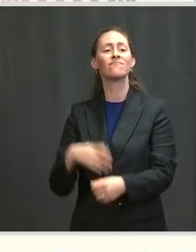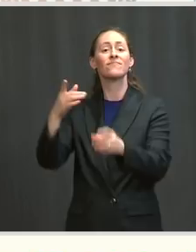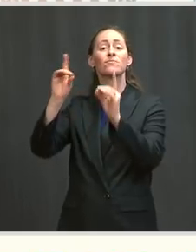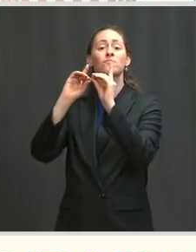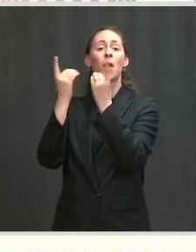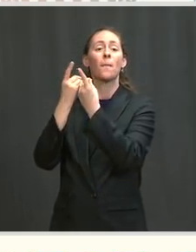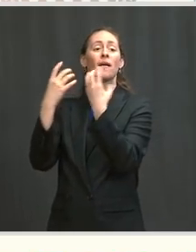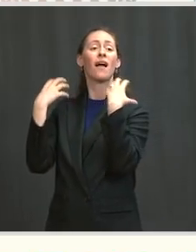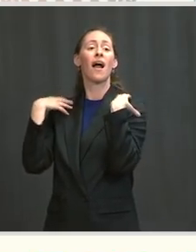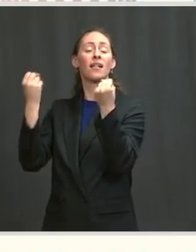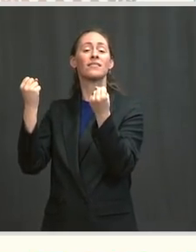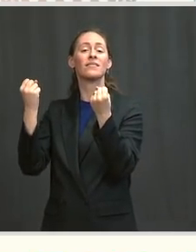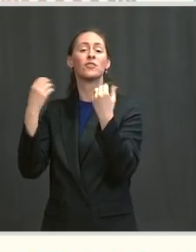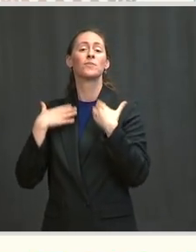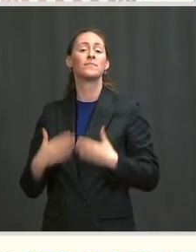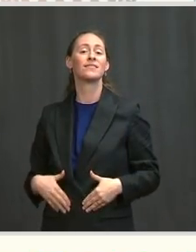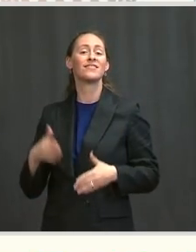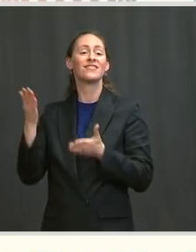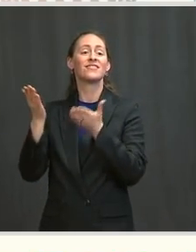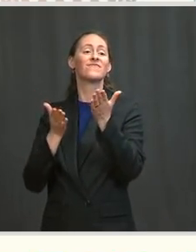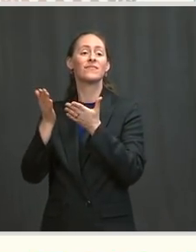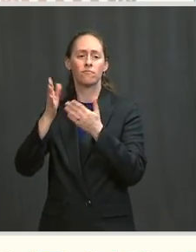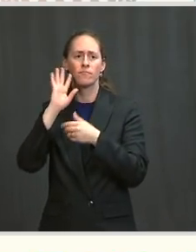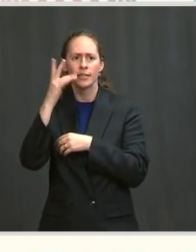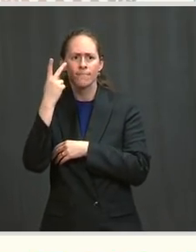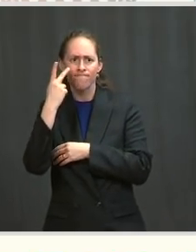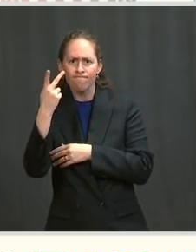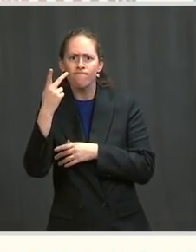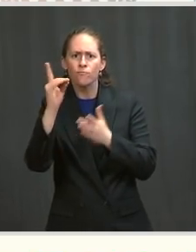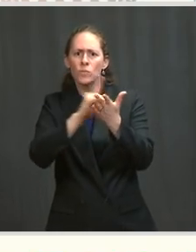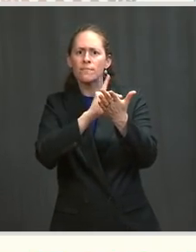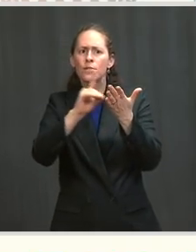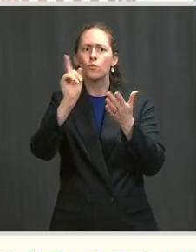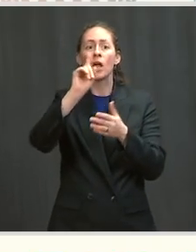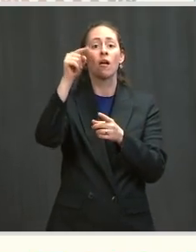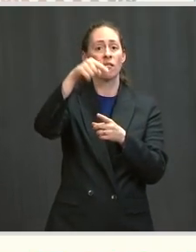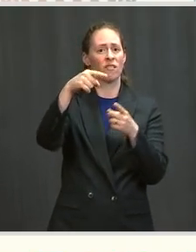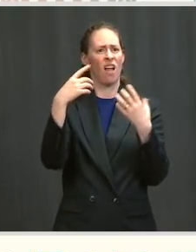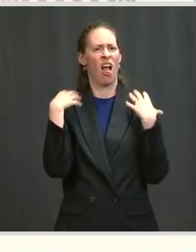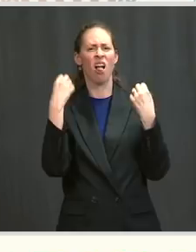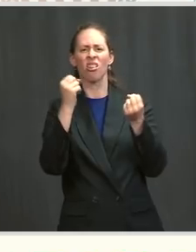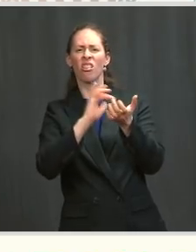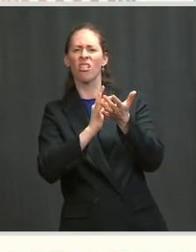against discrimination in healthcare services. And just last week, the Department of Education